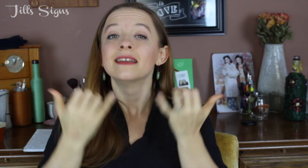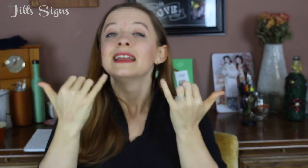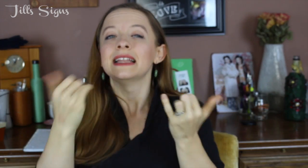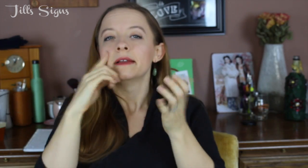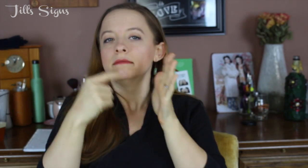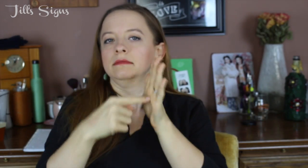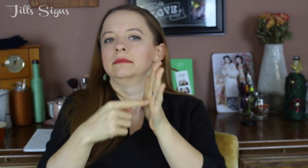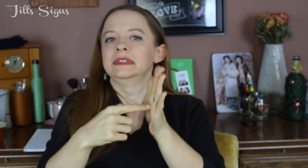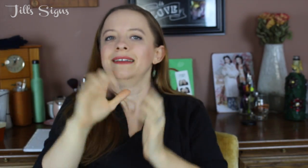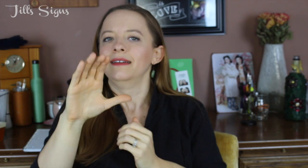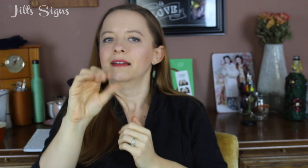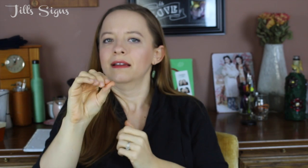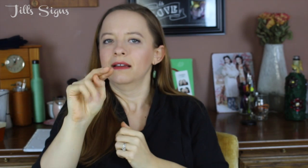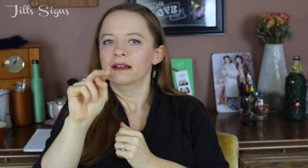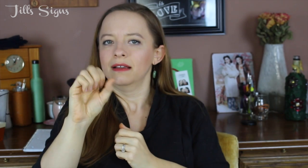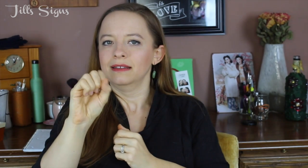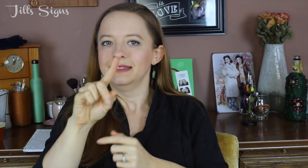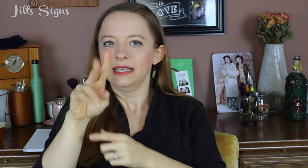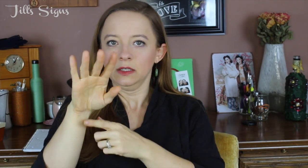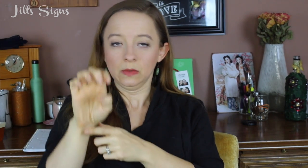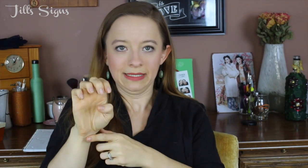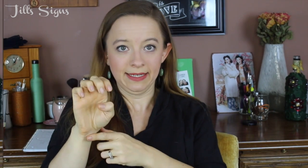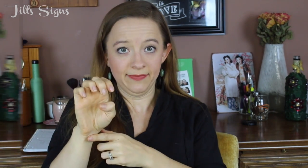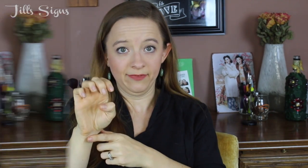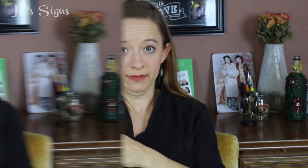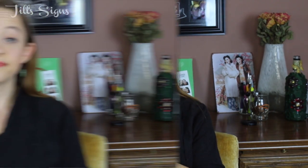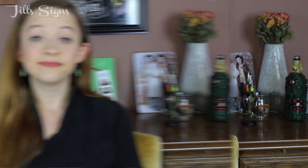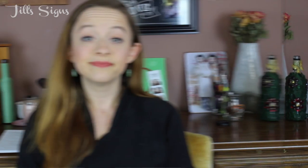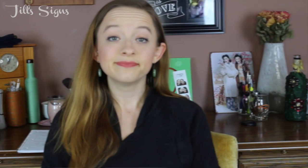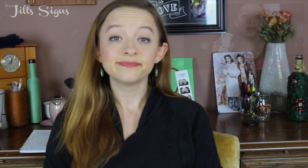so now I'm going to show you consecutive.